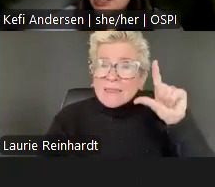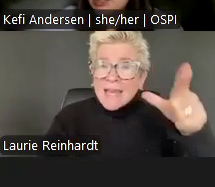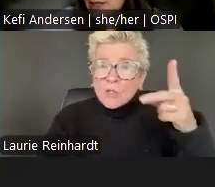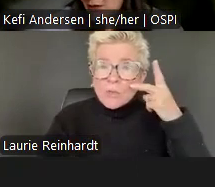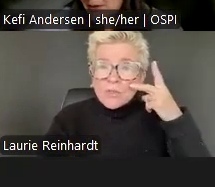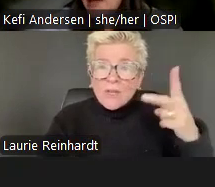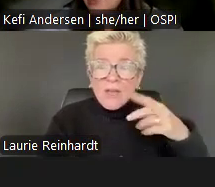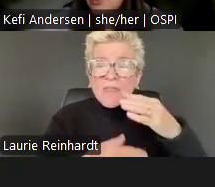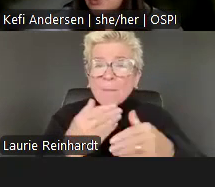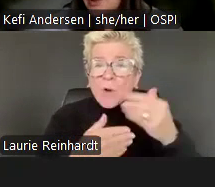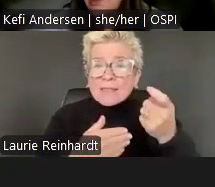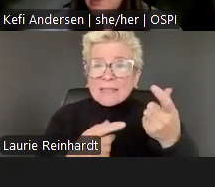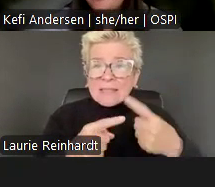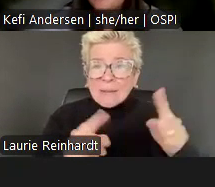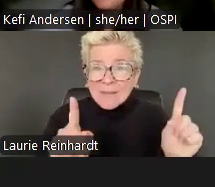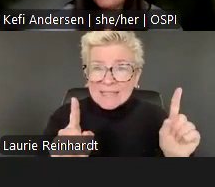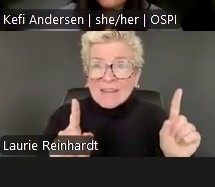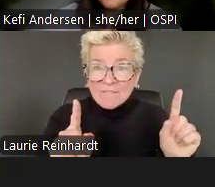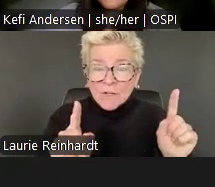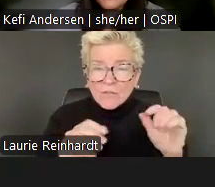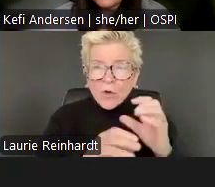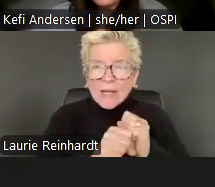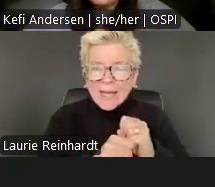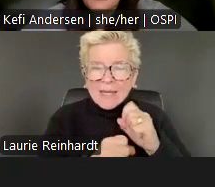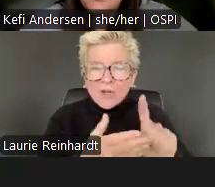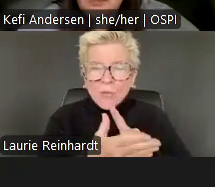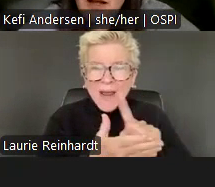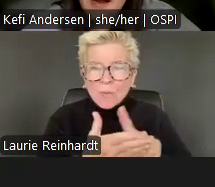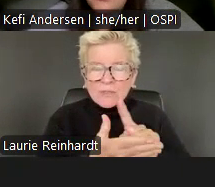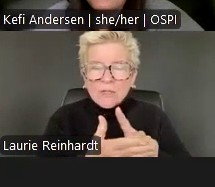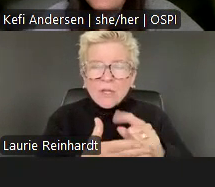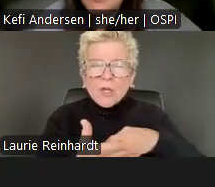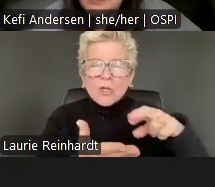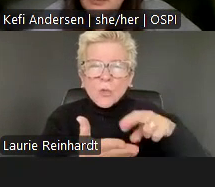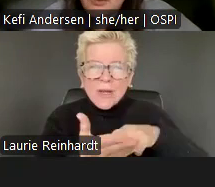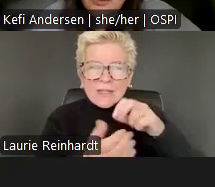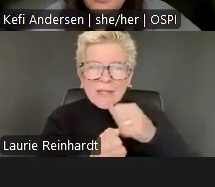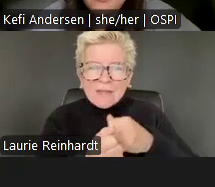changes a little bit. You're going to register each month for the clock hours in PD enroller